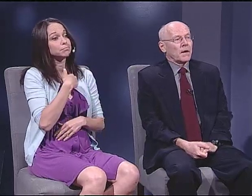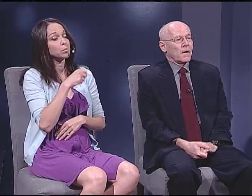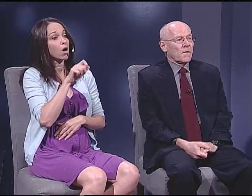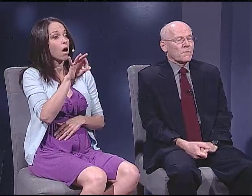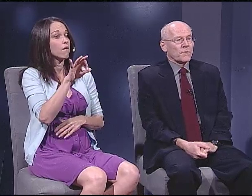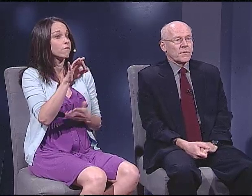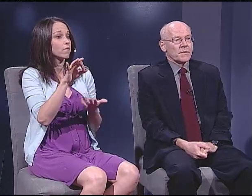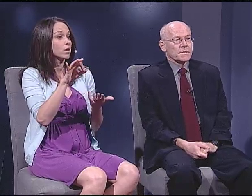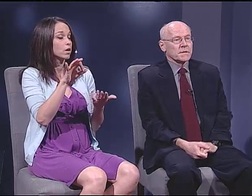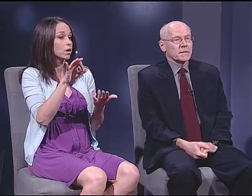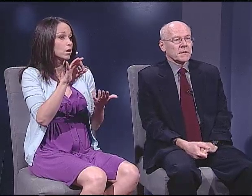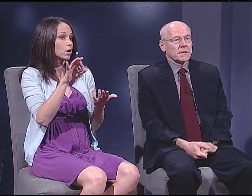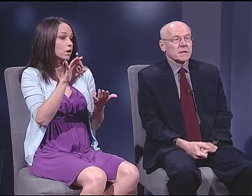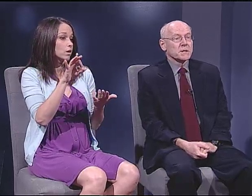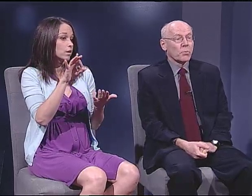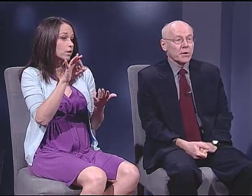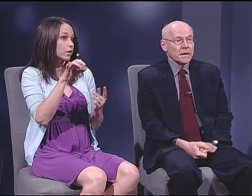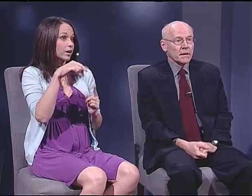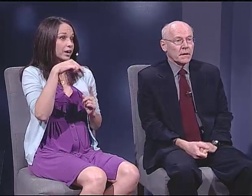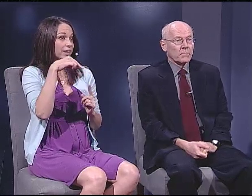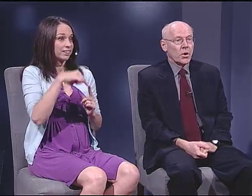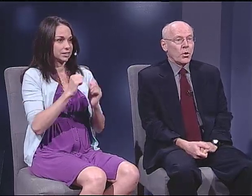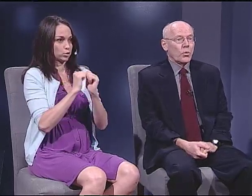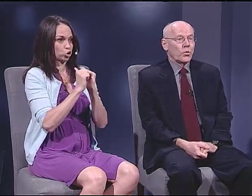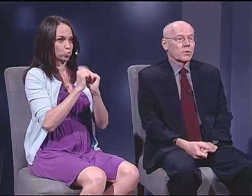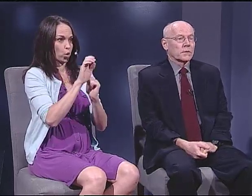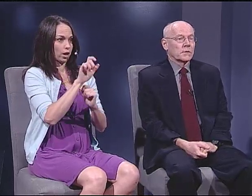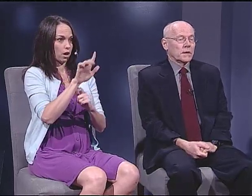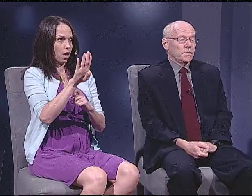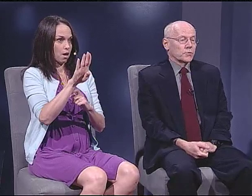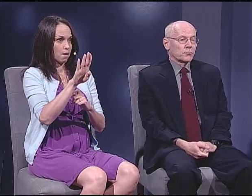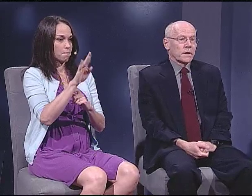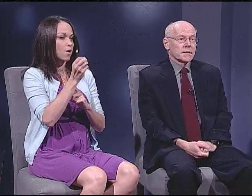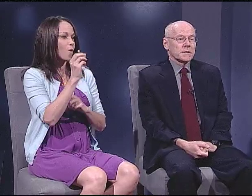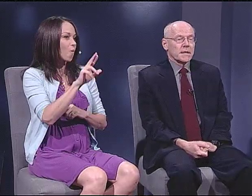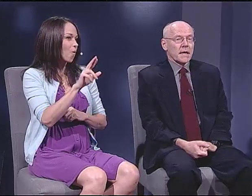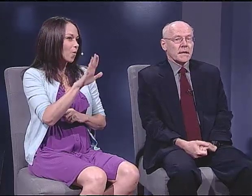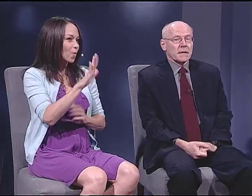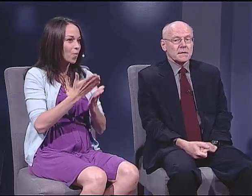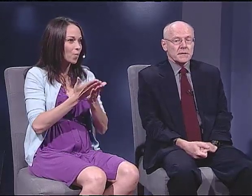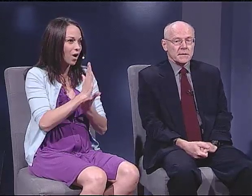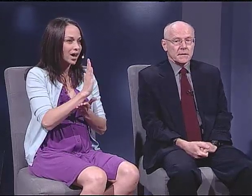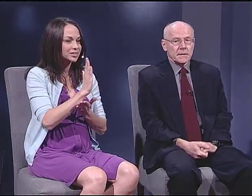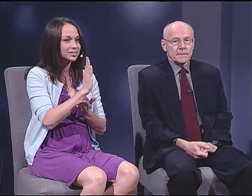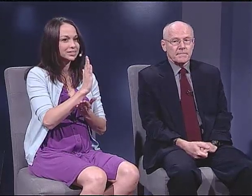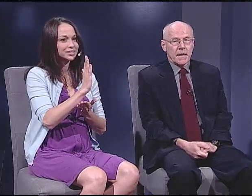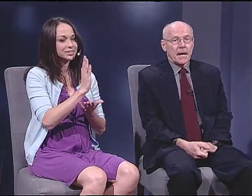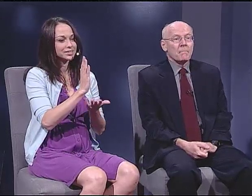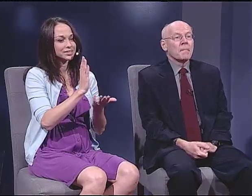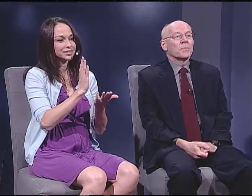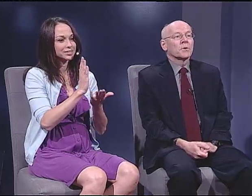of this sporting club or your rights as a member